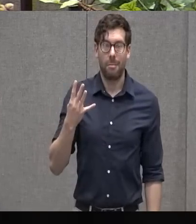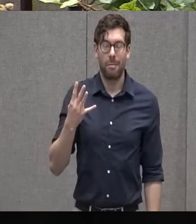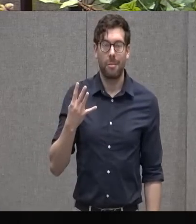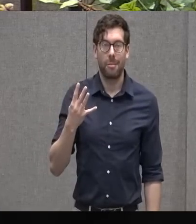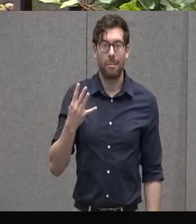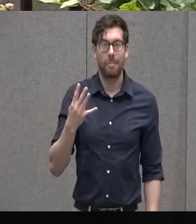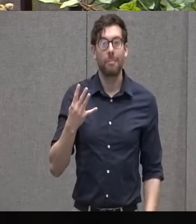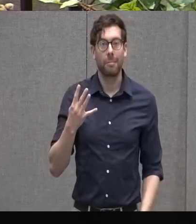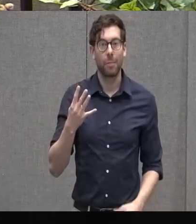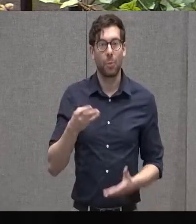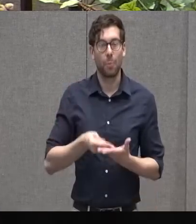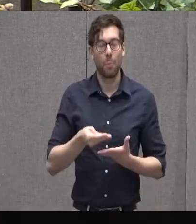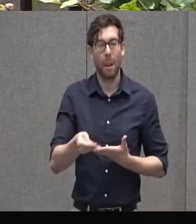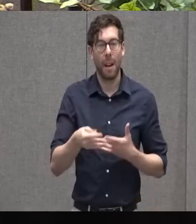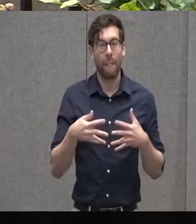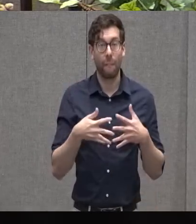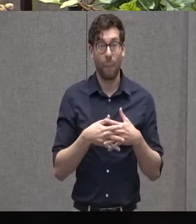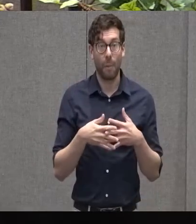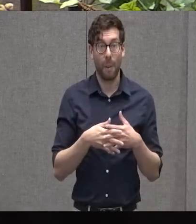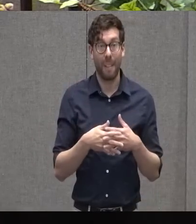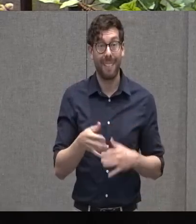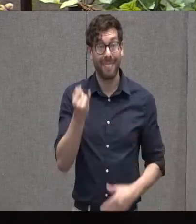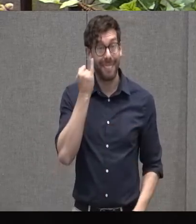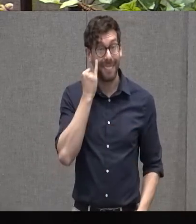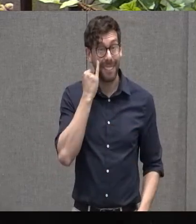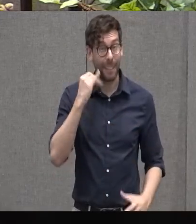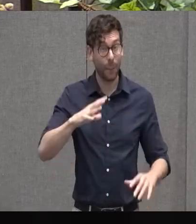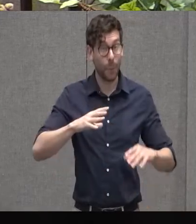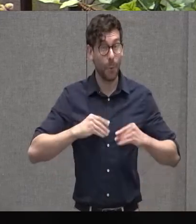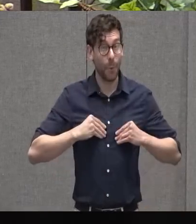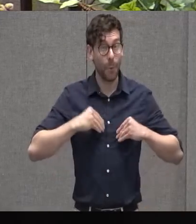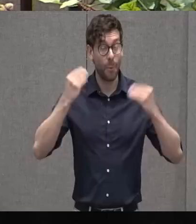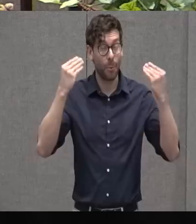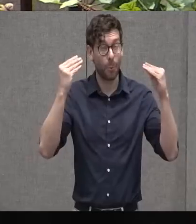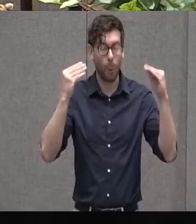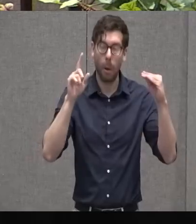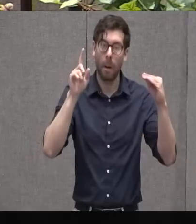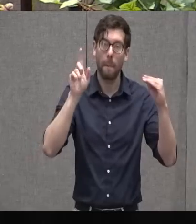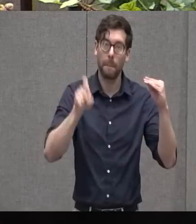When you own a store, you wanna make sure you have really good counting skills.